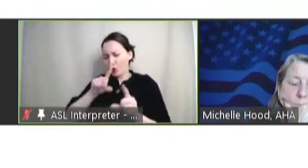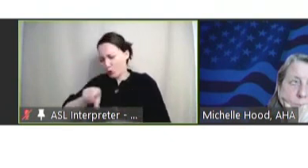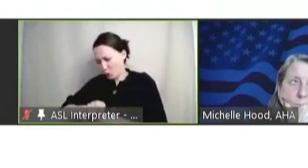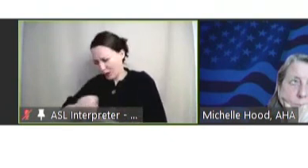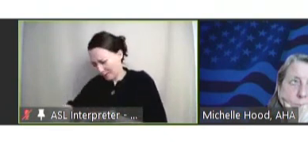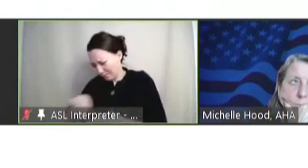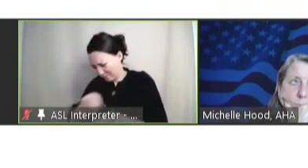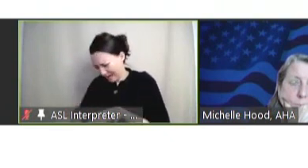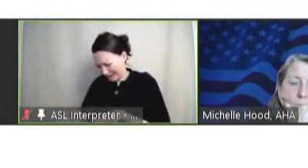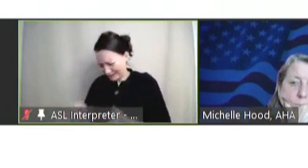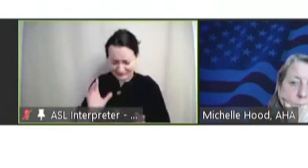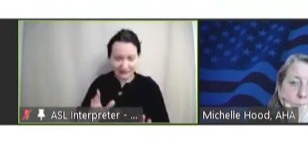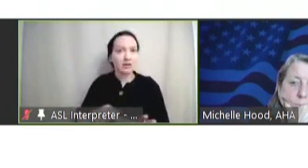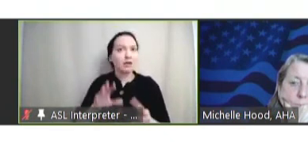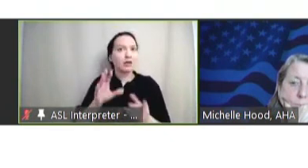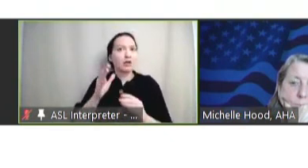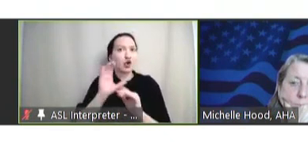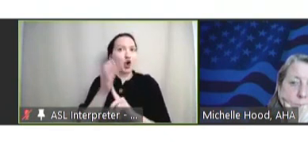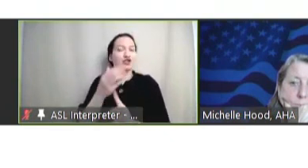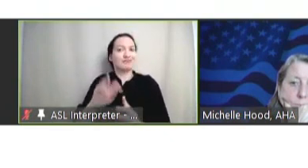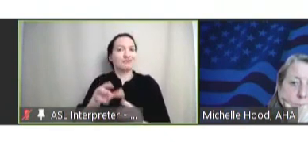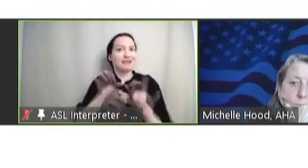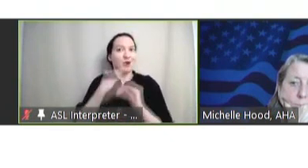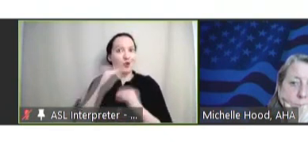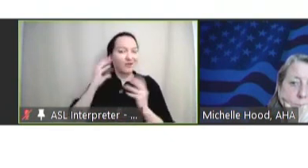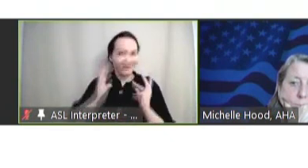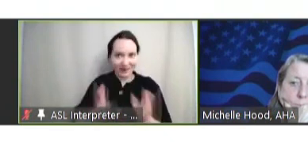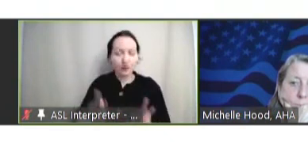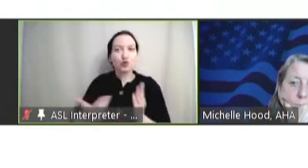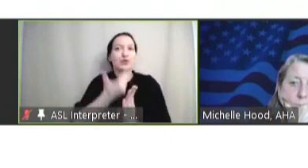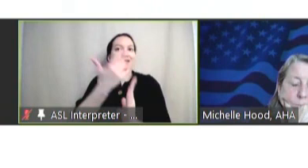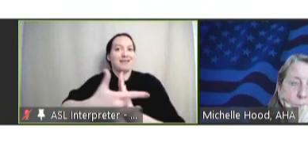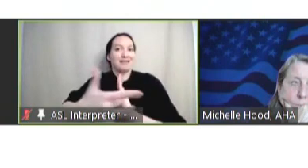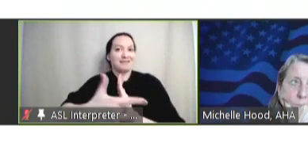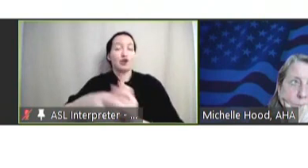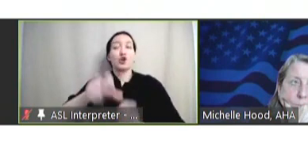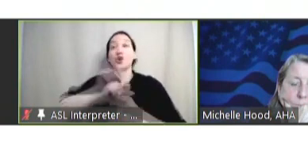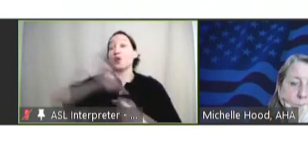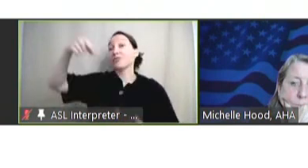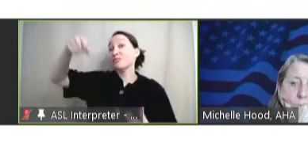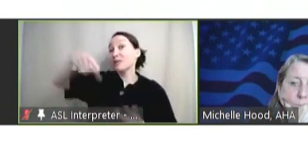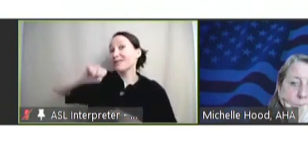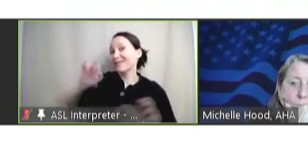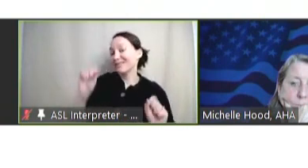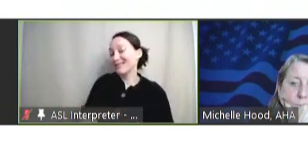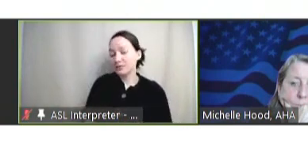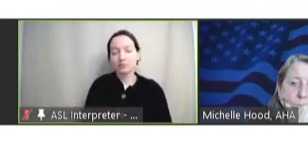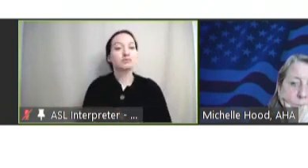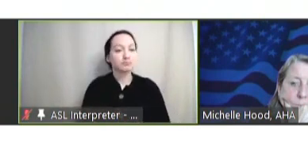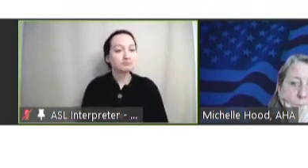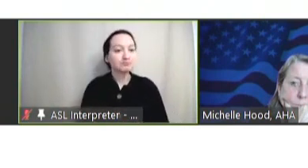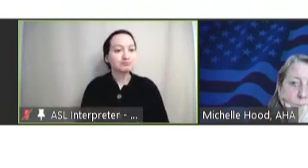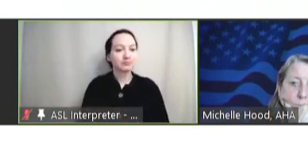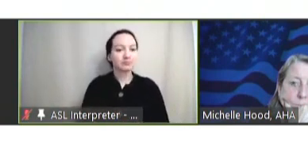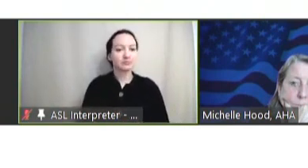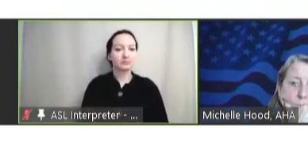which it's okay to stay home and, with the new technology we have, work remotely, if possible. Jeffrey Duchin: Thank you.